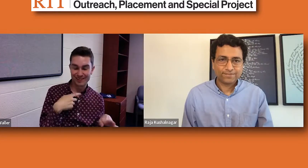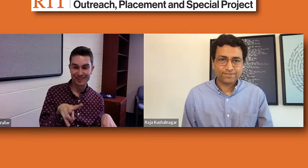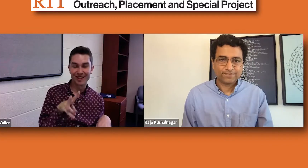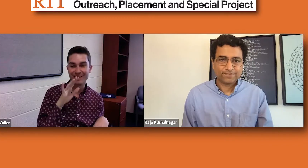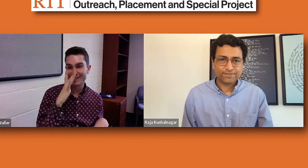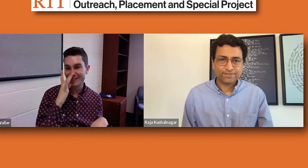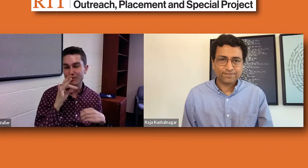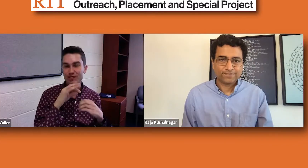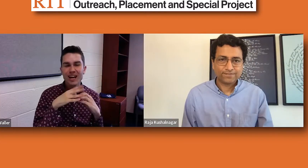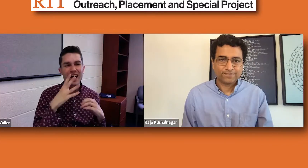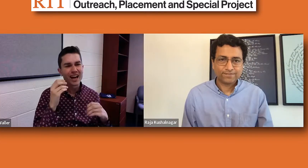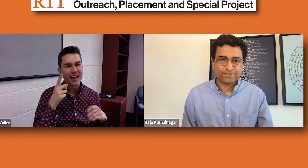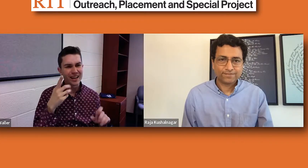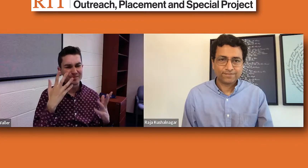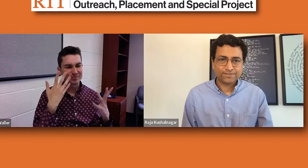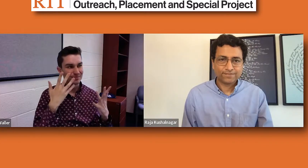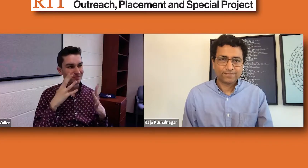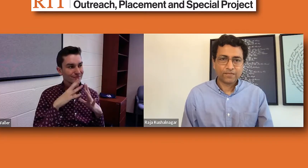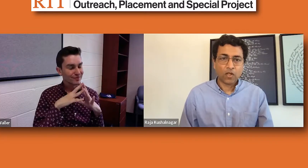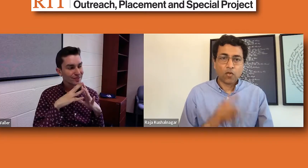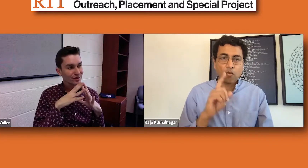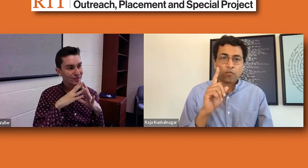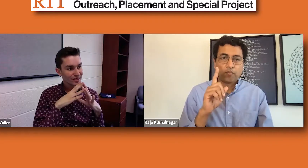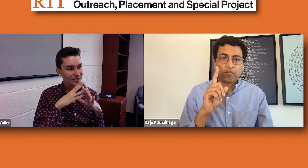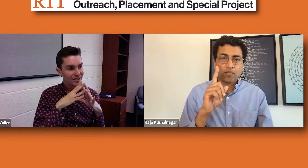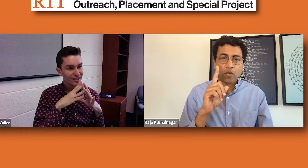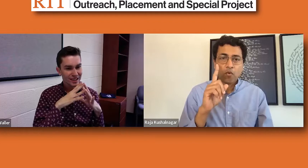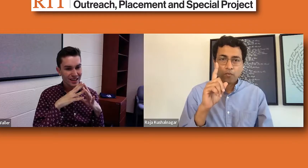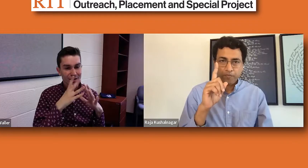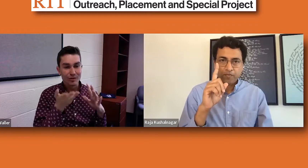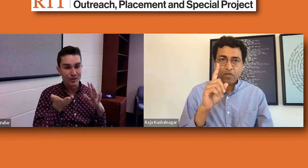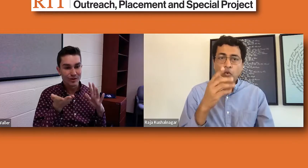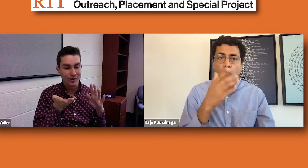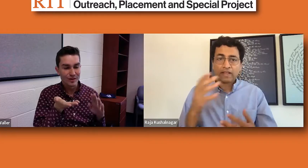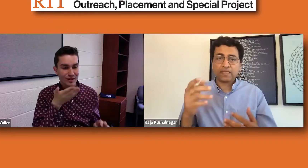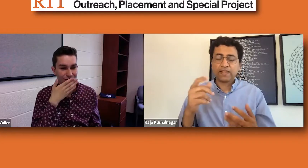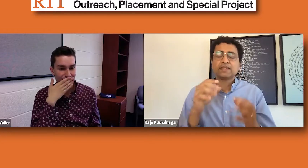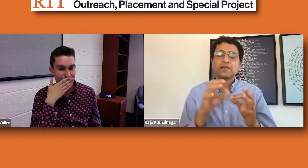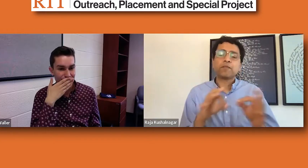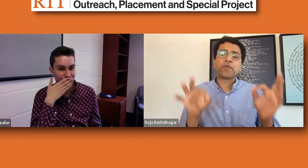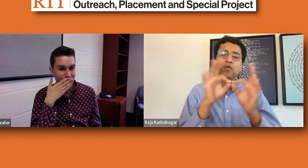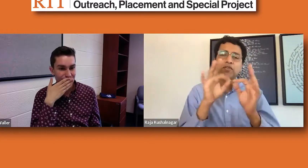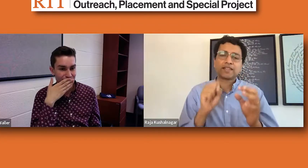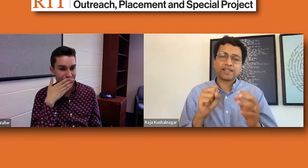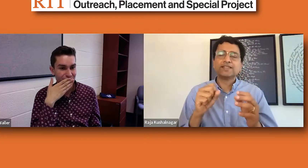the collaborations with philosophy and computer science and linguistics. I think that's really great.